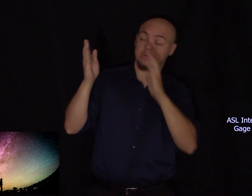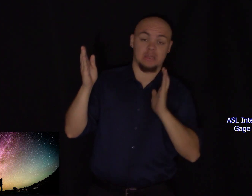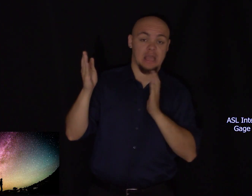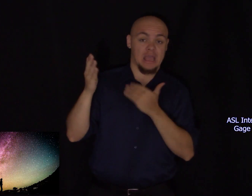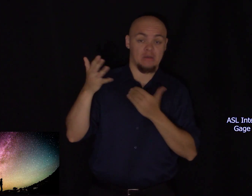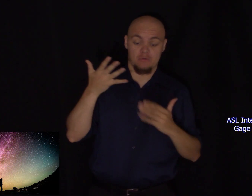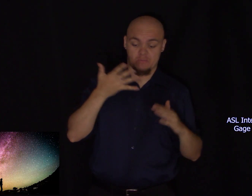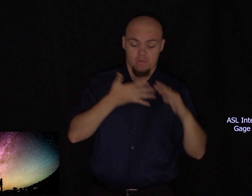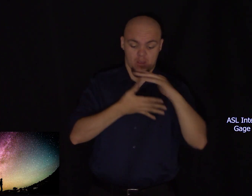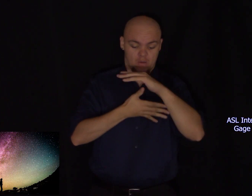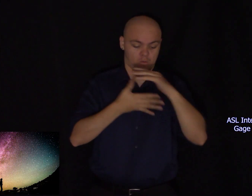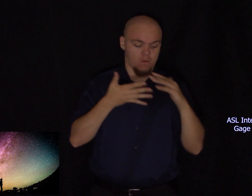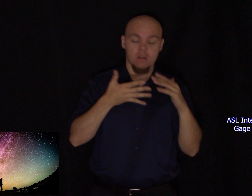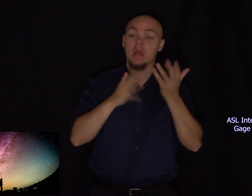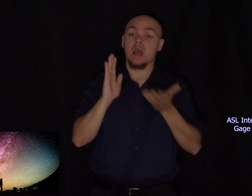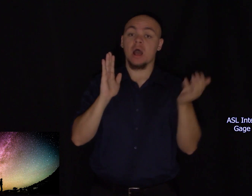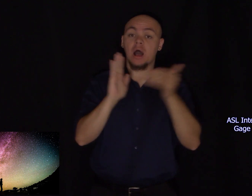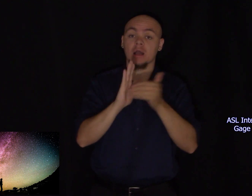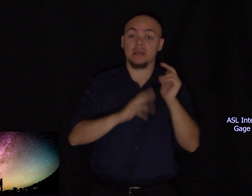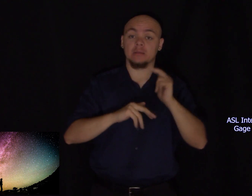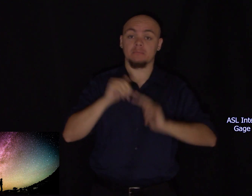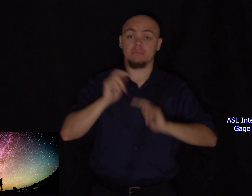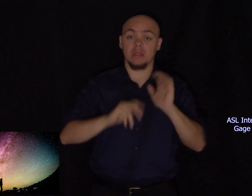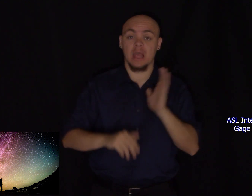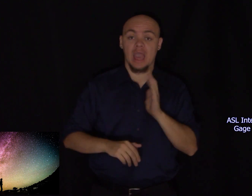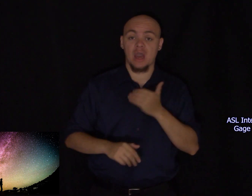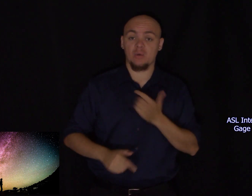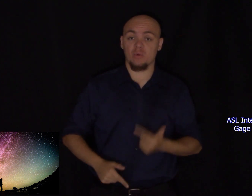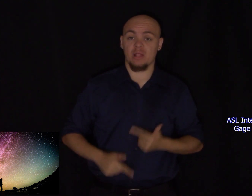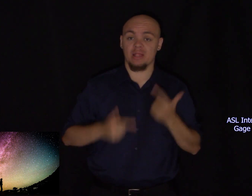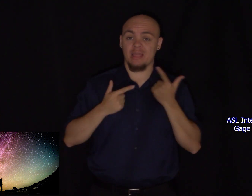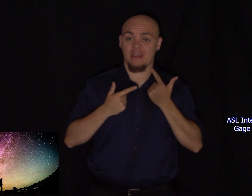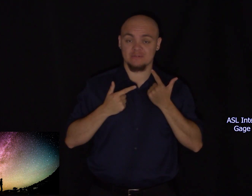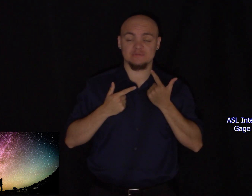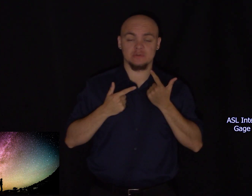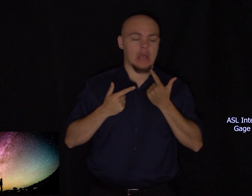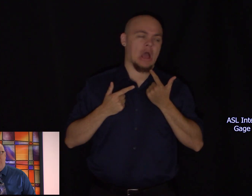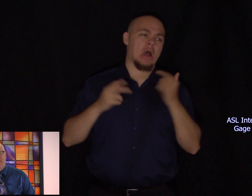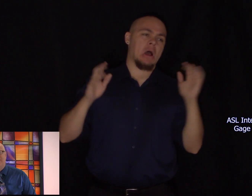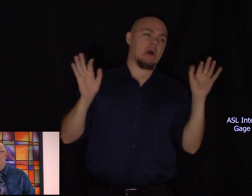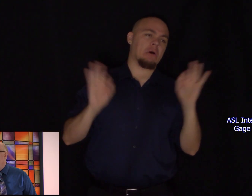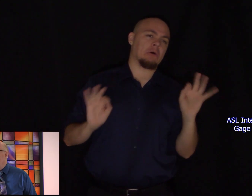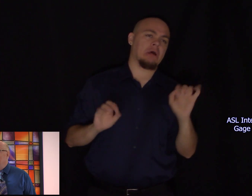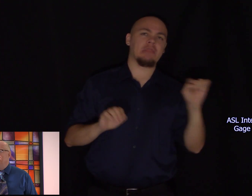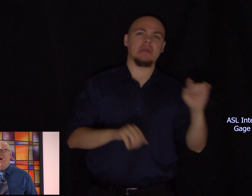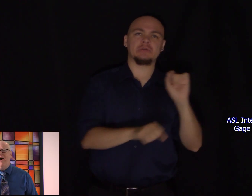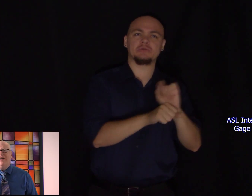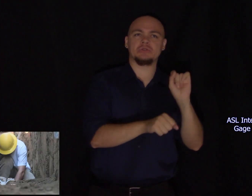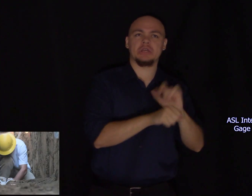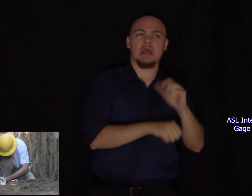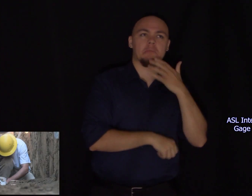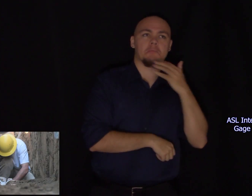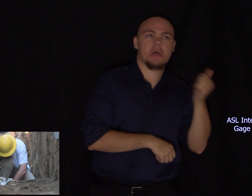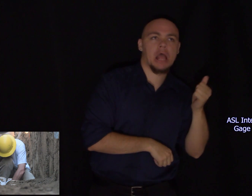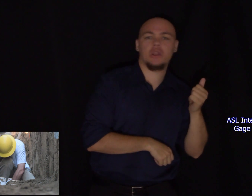we need to focus on that in our priorities when we rebuild our lives it's not about all these